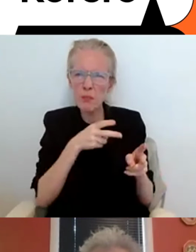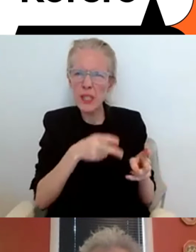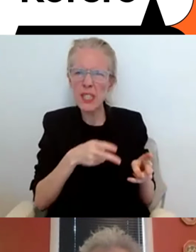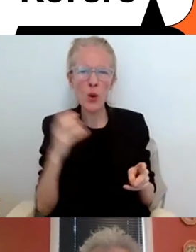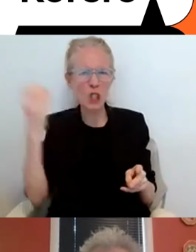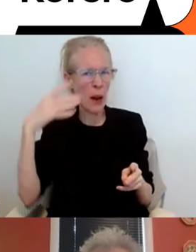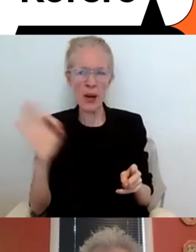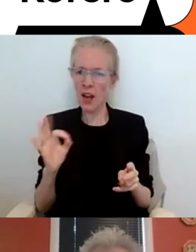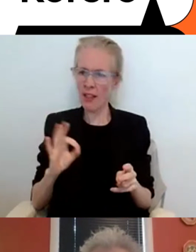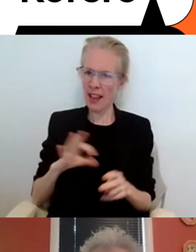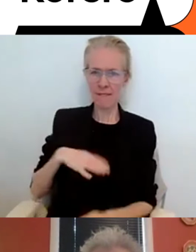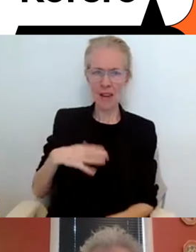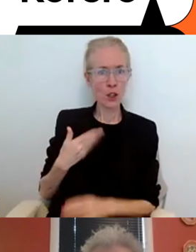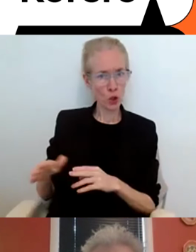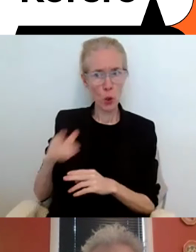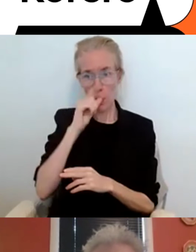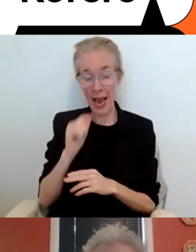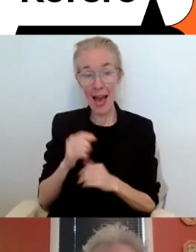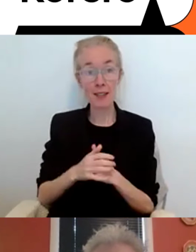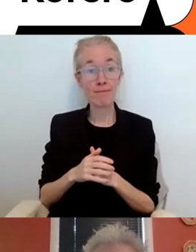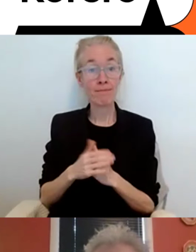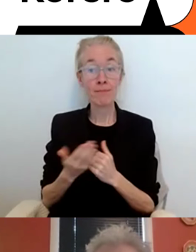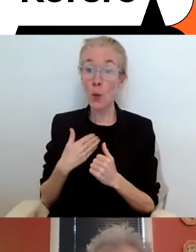I hope, for the person who put that one in. We've got another